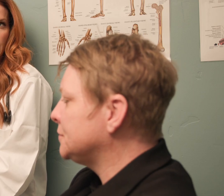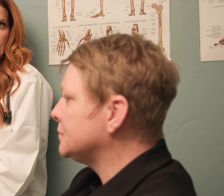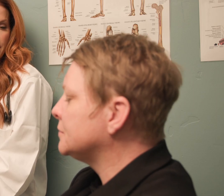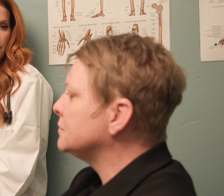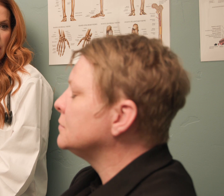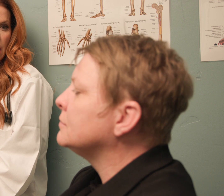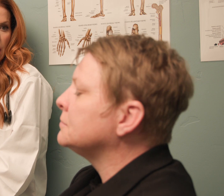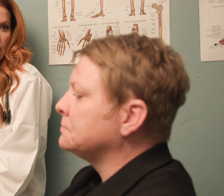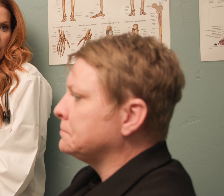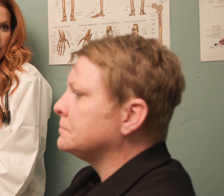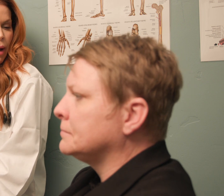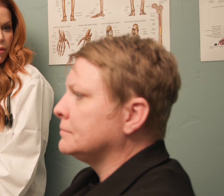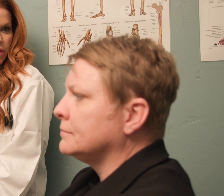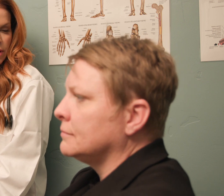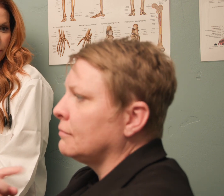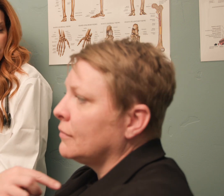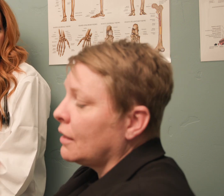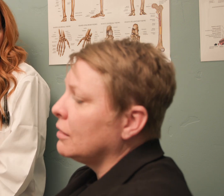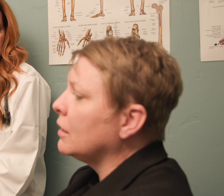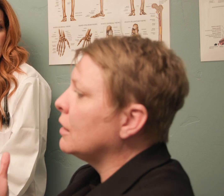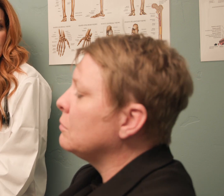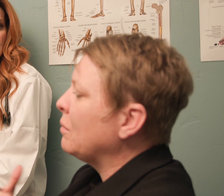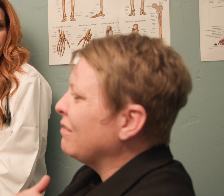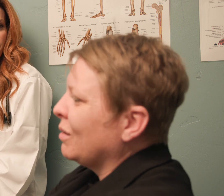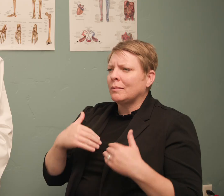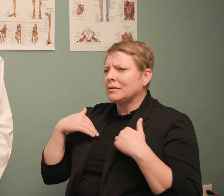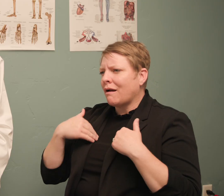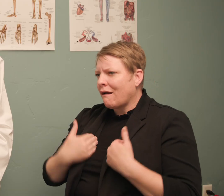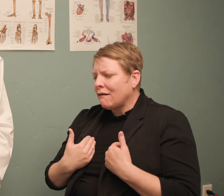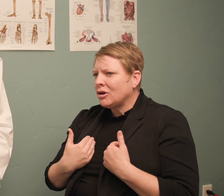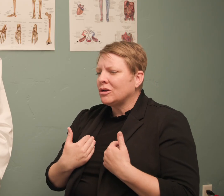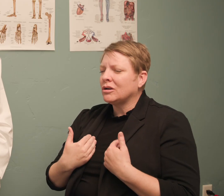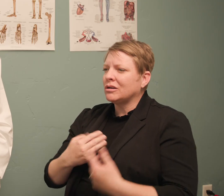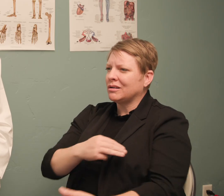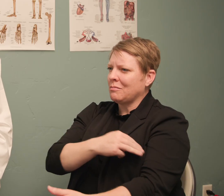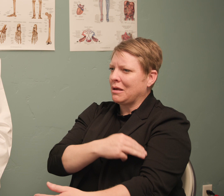Tell him he might feel some muscle soreness, muscle aches,